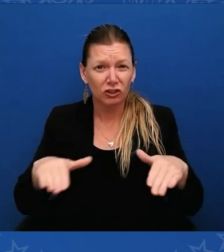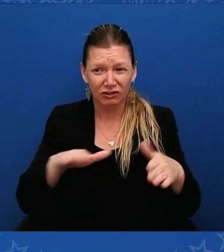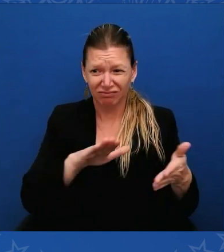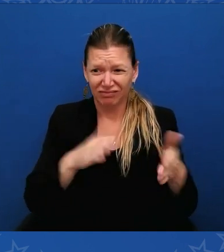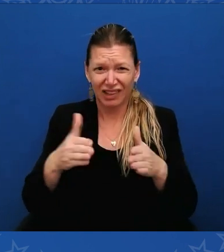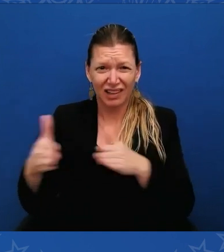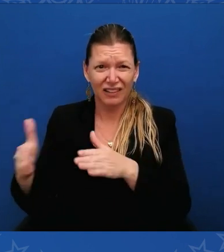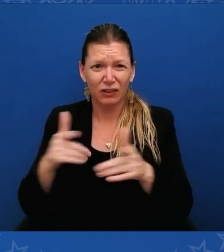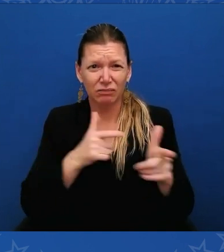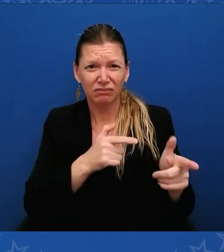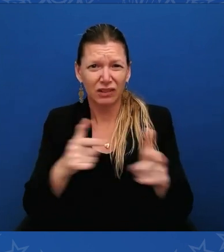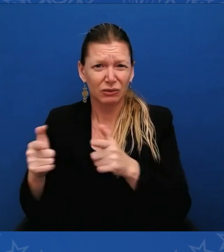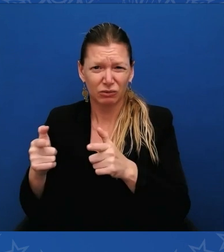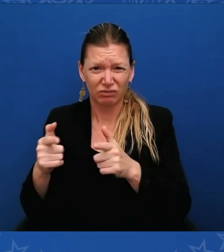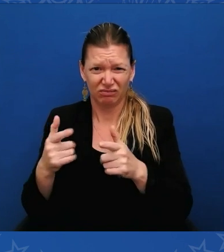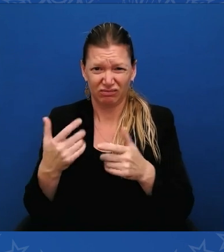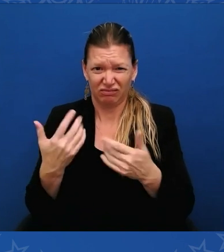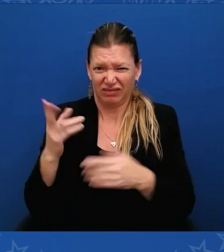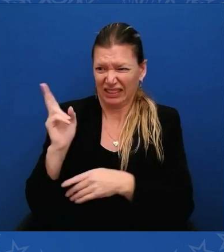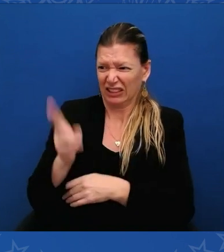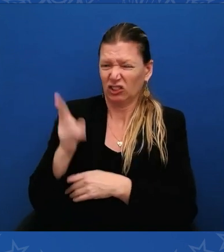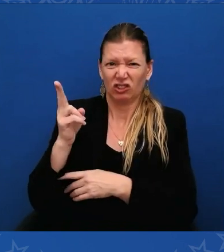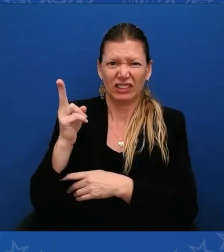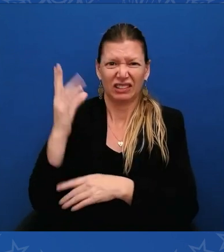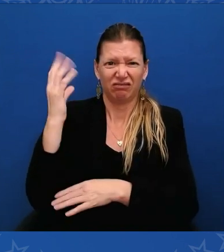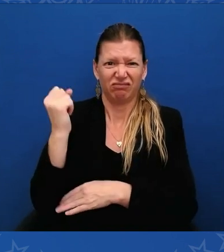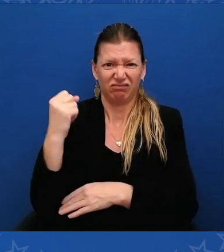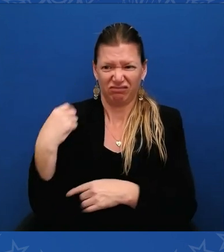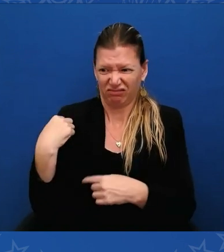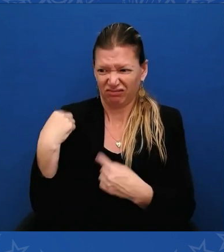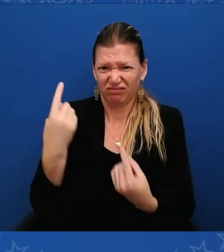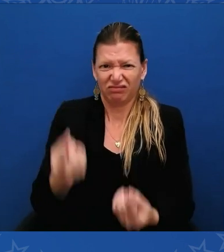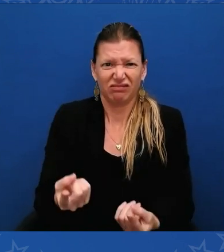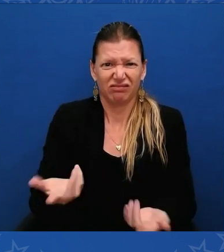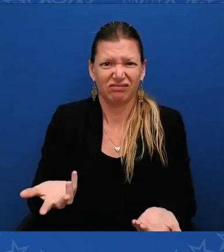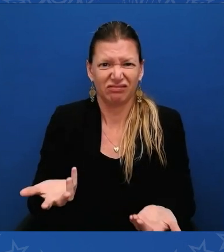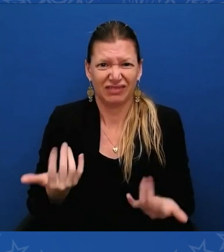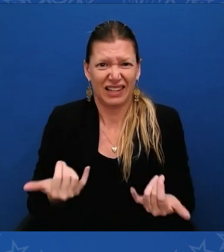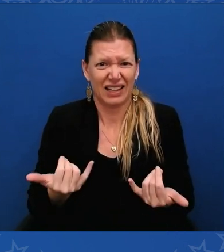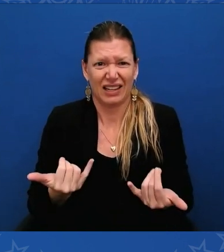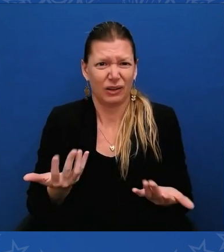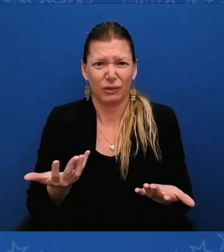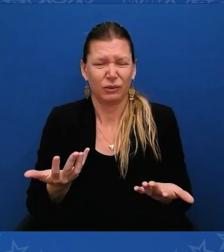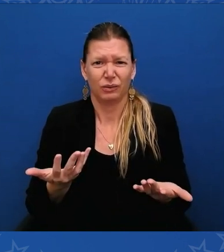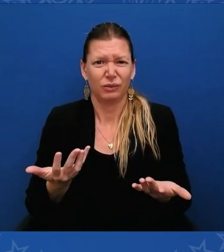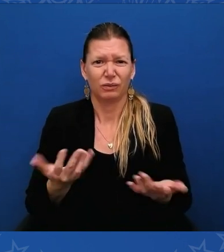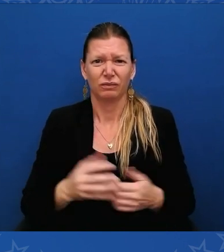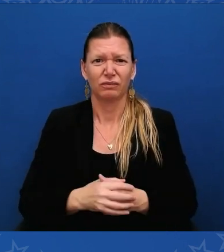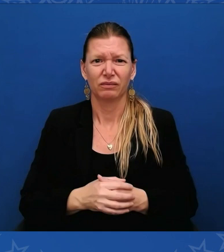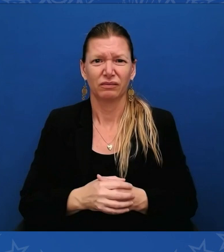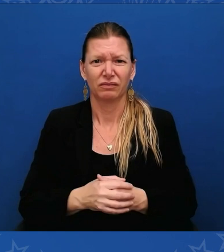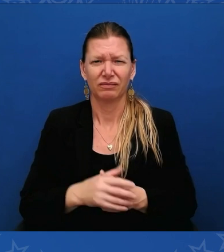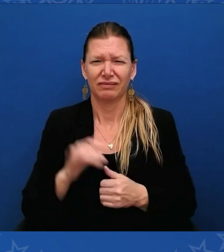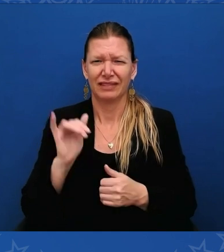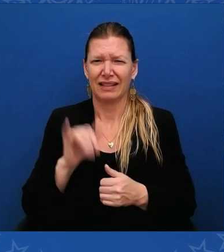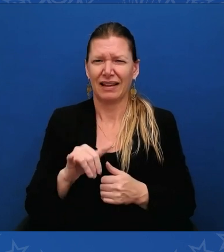Sheer cowardice to do nothing about it -- it's sheer cowardice. So, if you stand against violence in America,